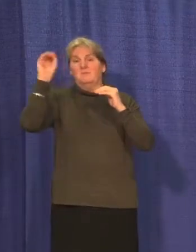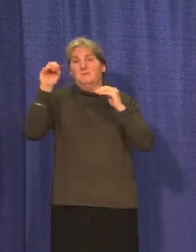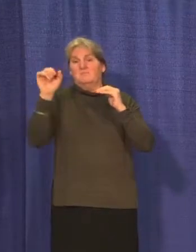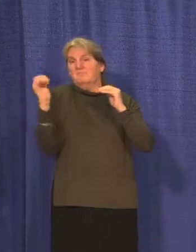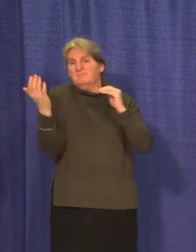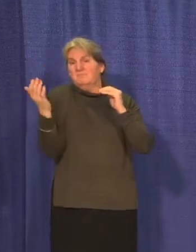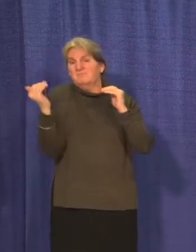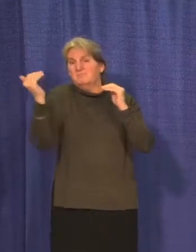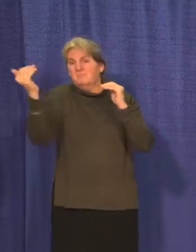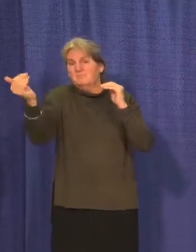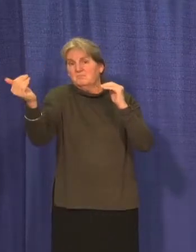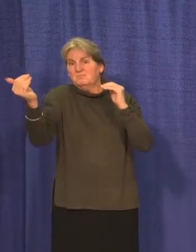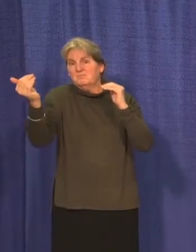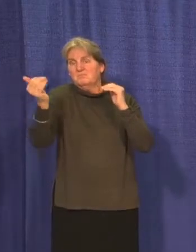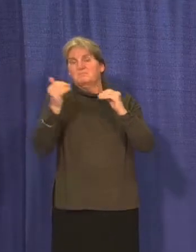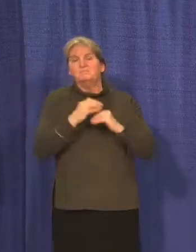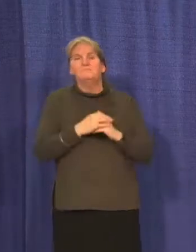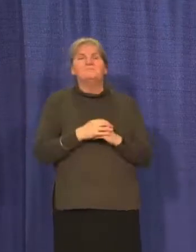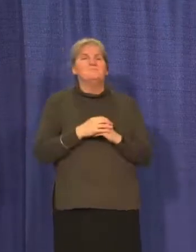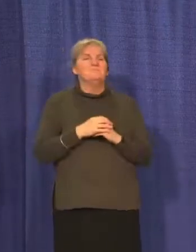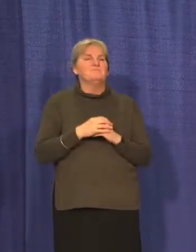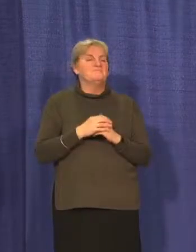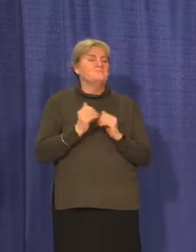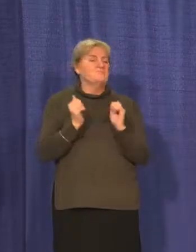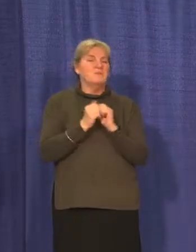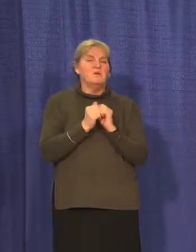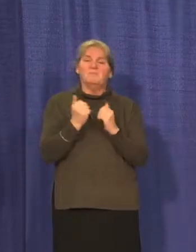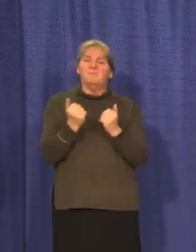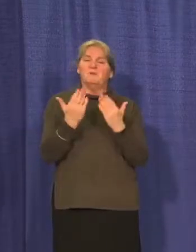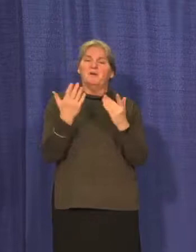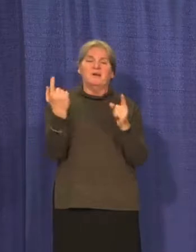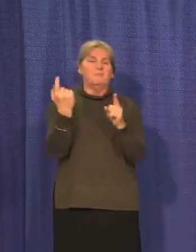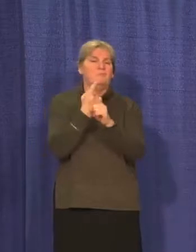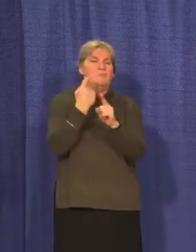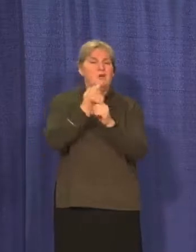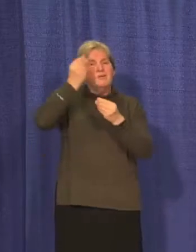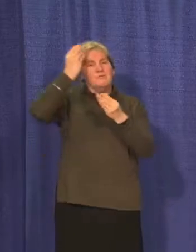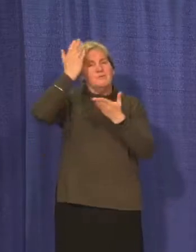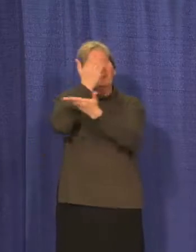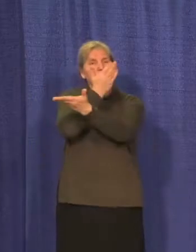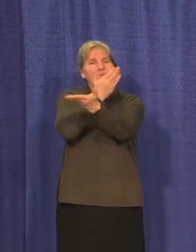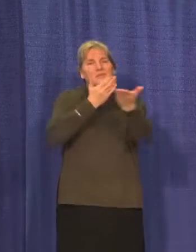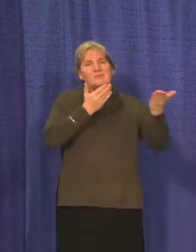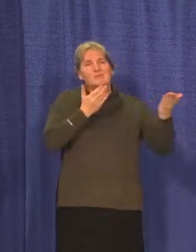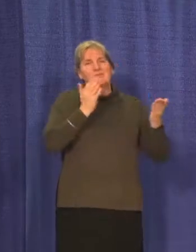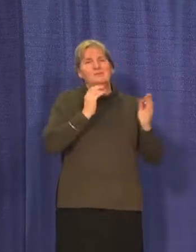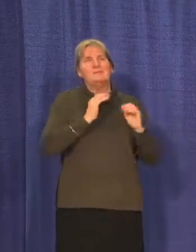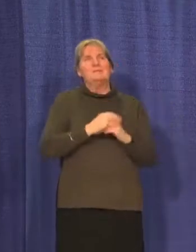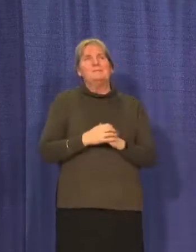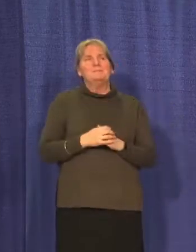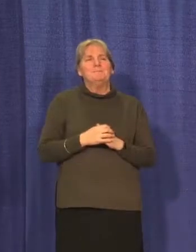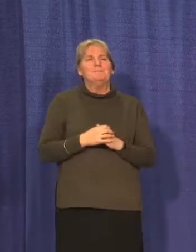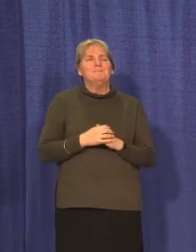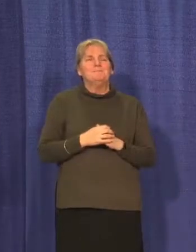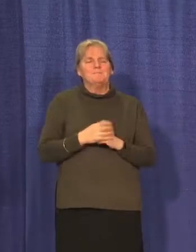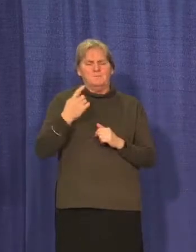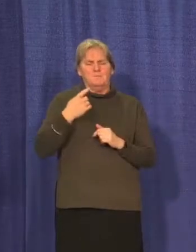significantly higher with just providing the right information.